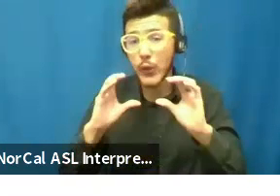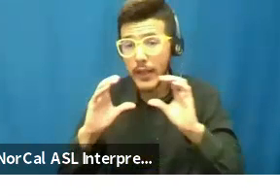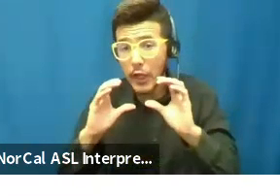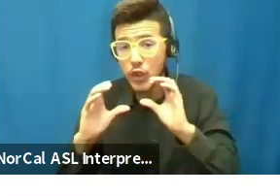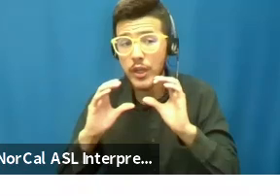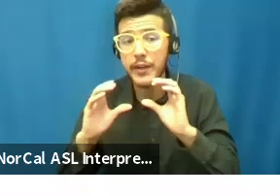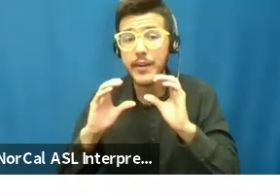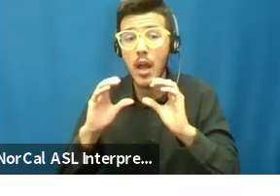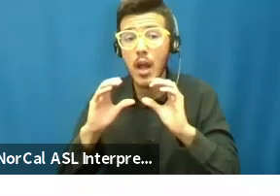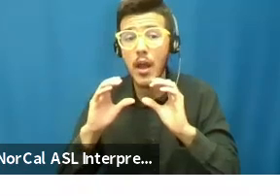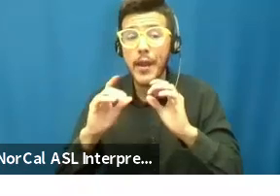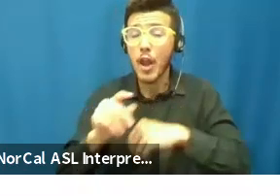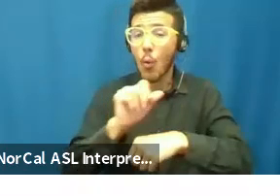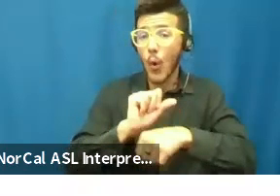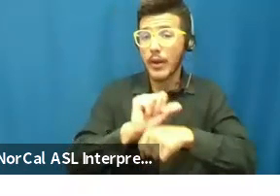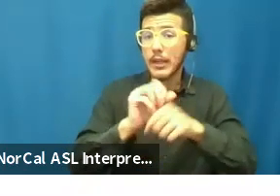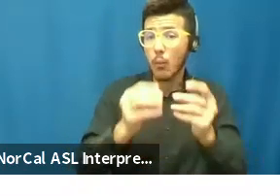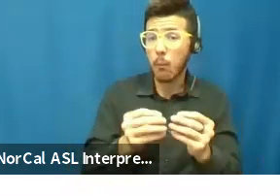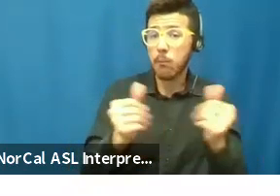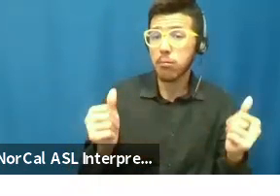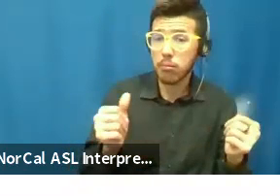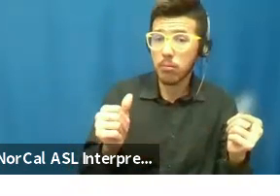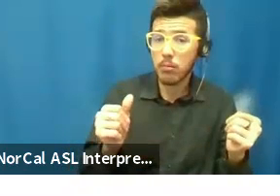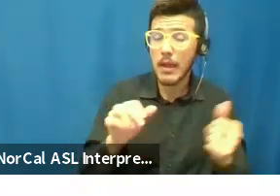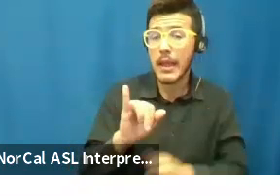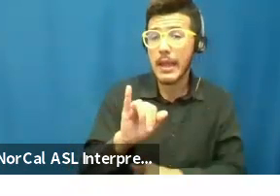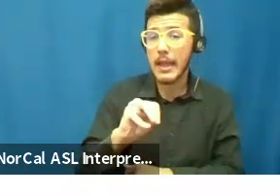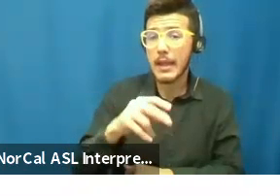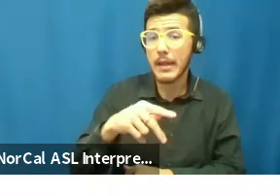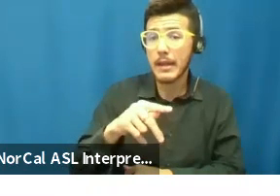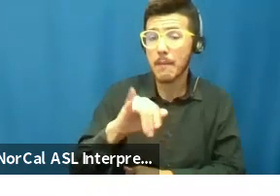eliminating implicit bias and the disability movement overall?